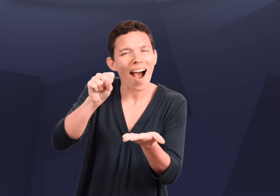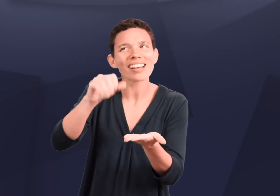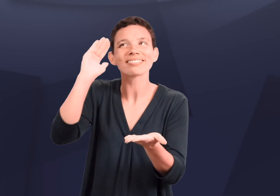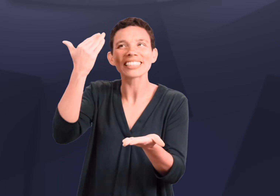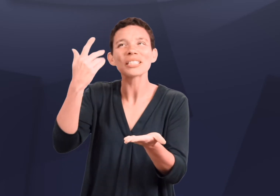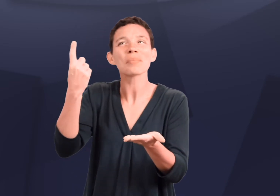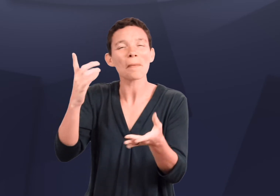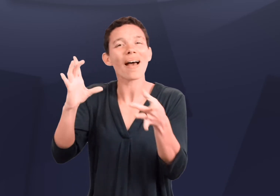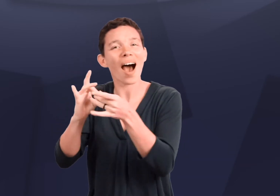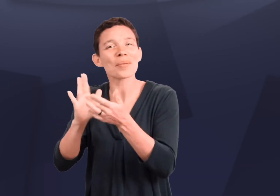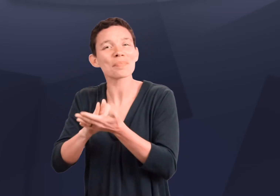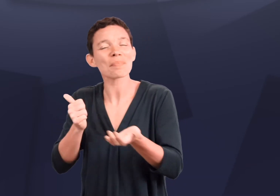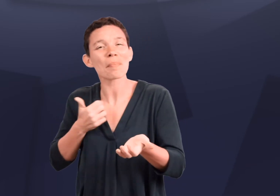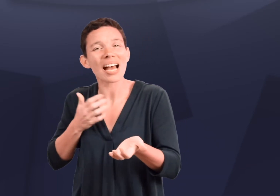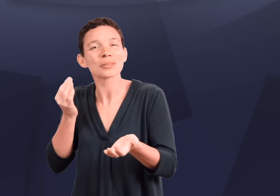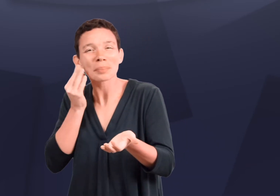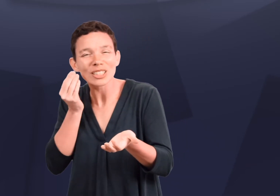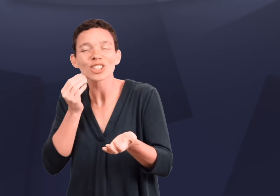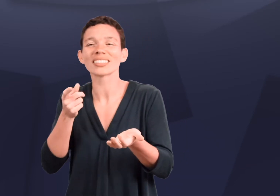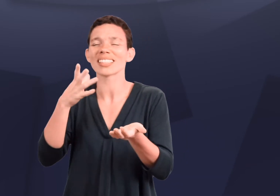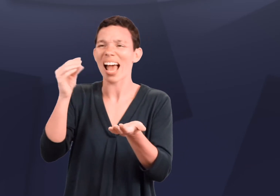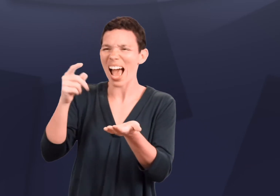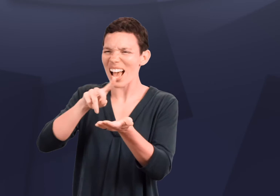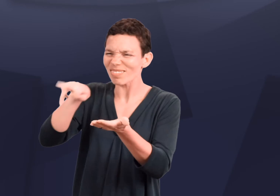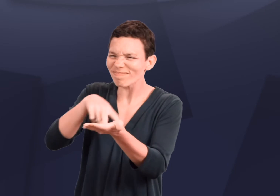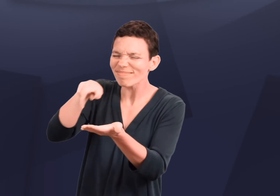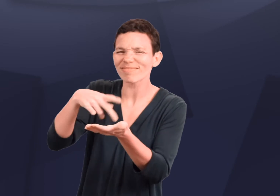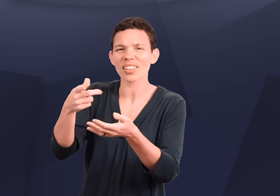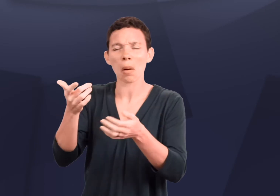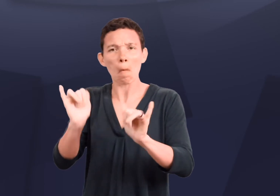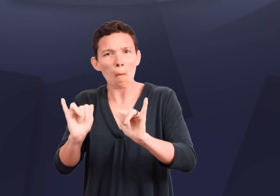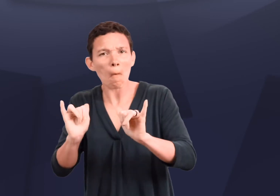By doing this work, it will help us become aware of our biases.